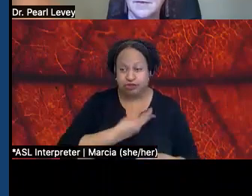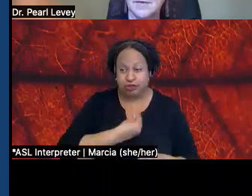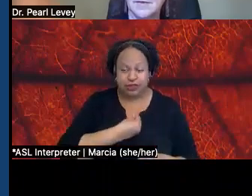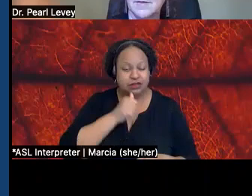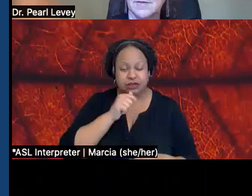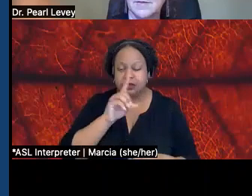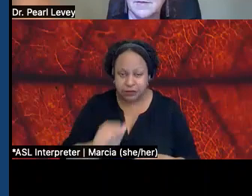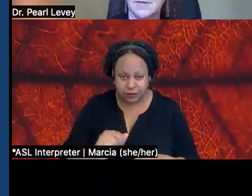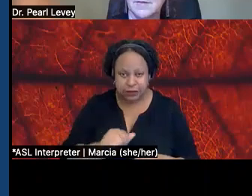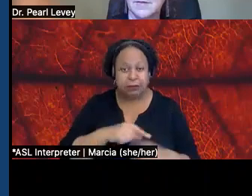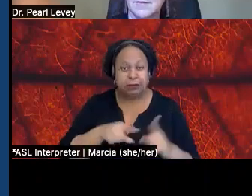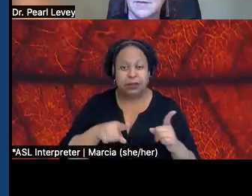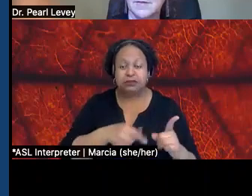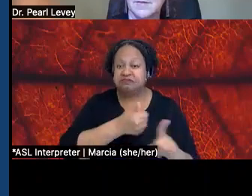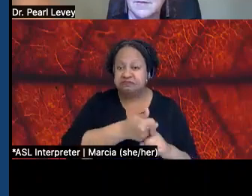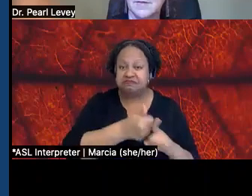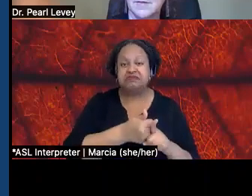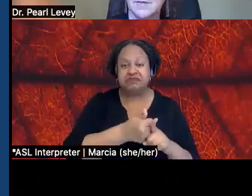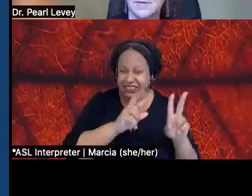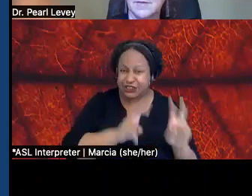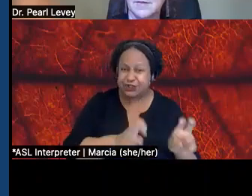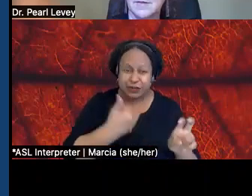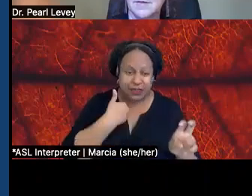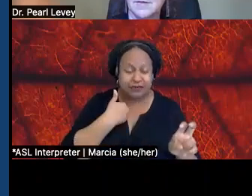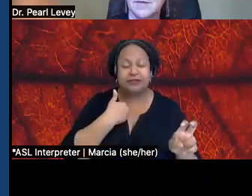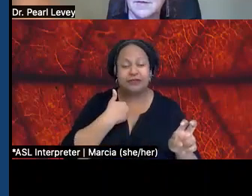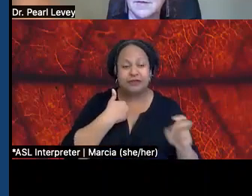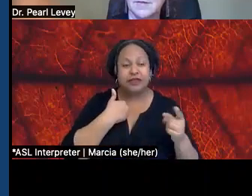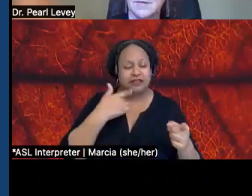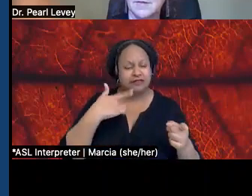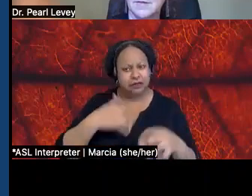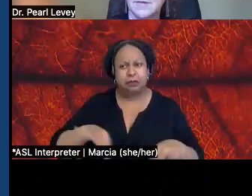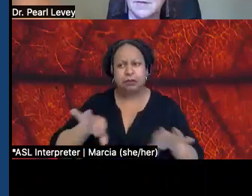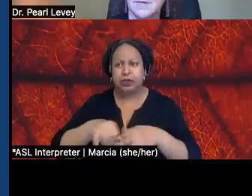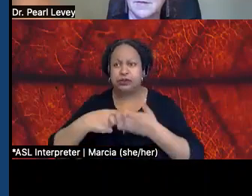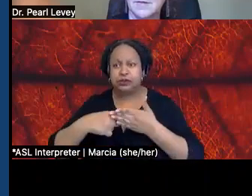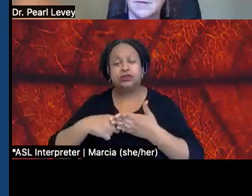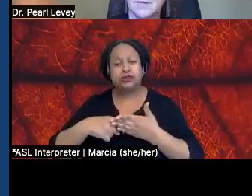but it was an issue that actually prompted some important discussions that needed to happen.